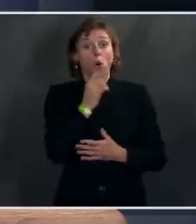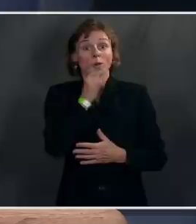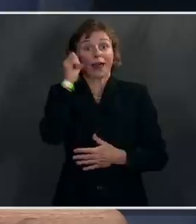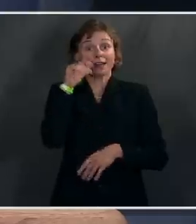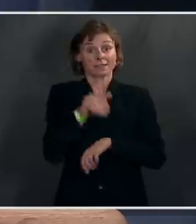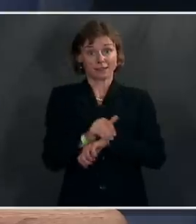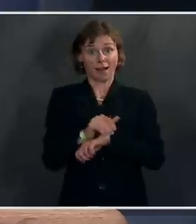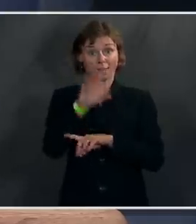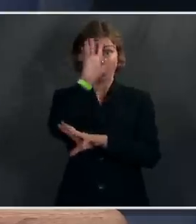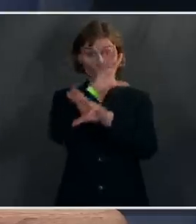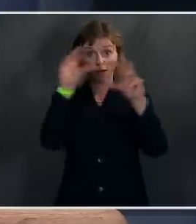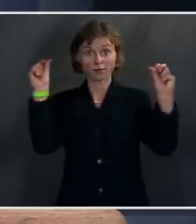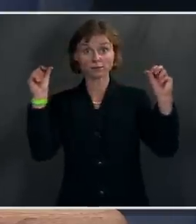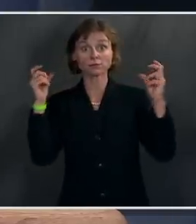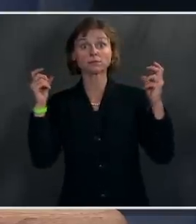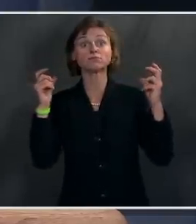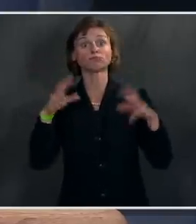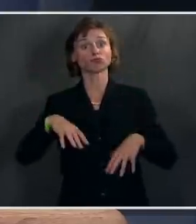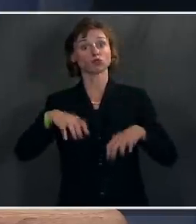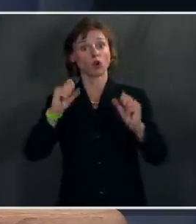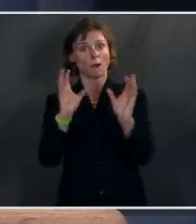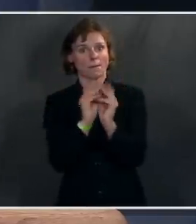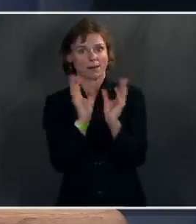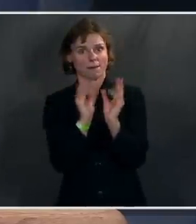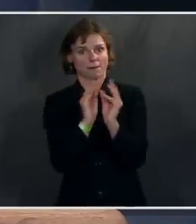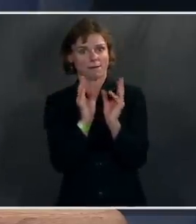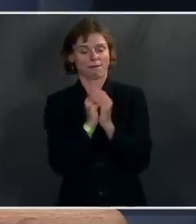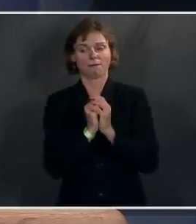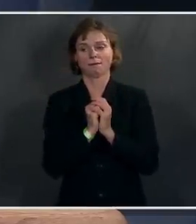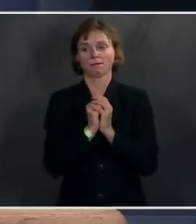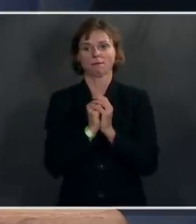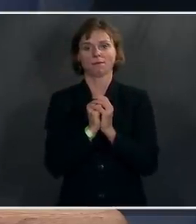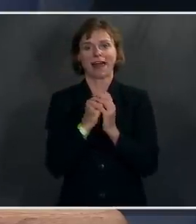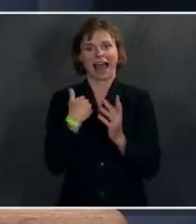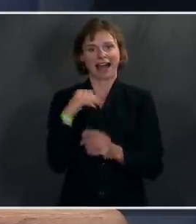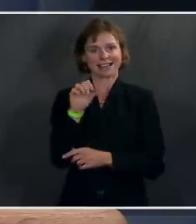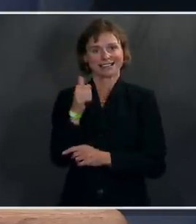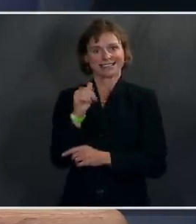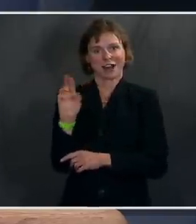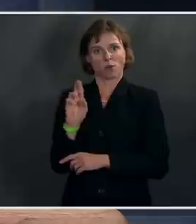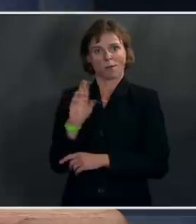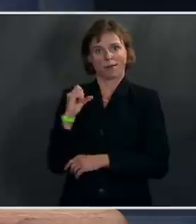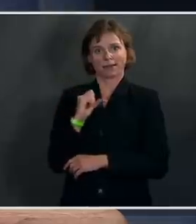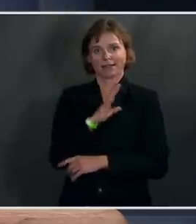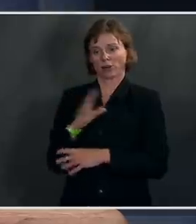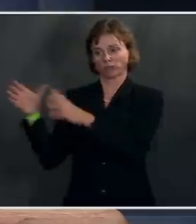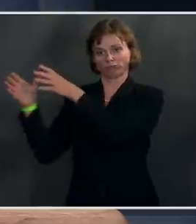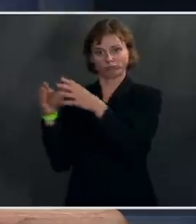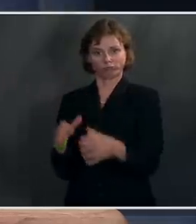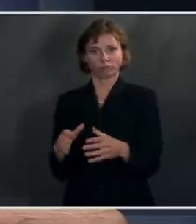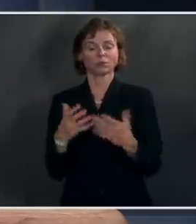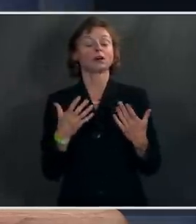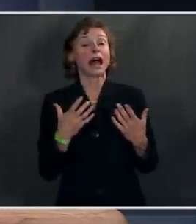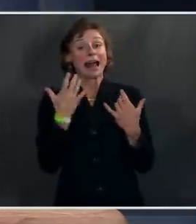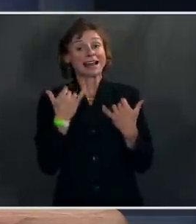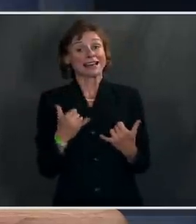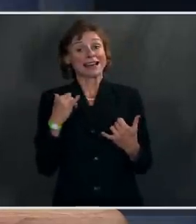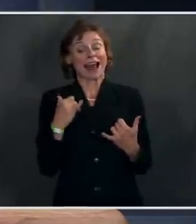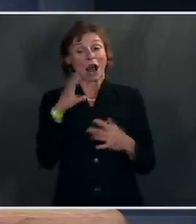had a meeting with 10 Republican senators. He's meeting right now with the Senate Democratic caucus